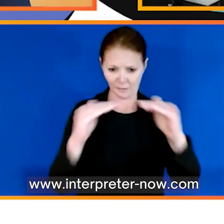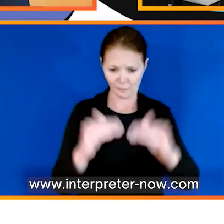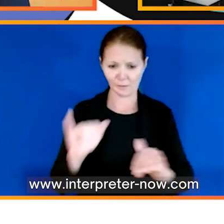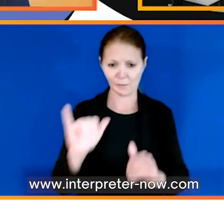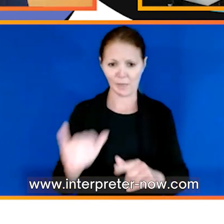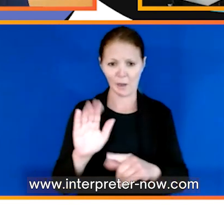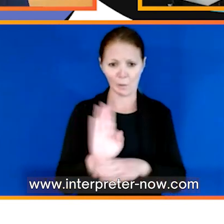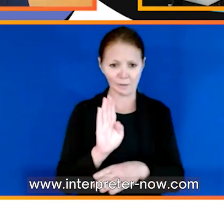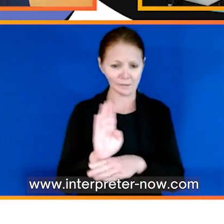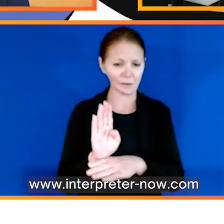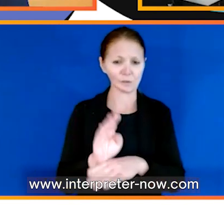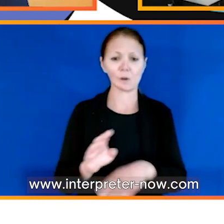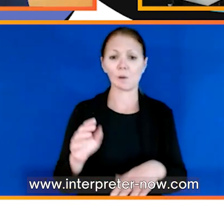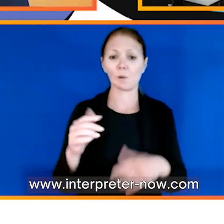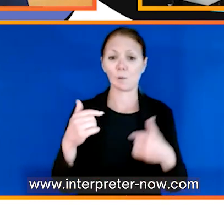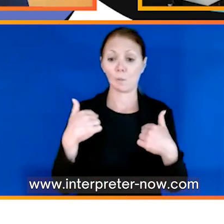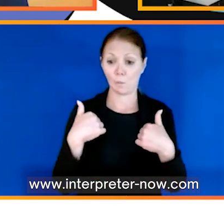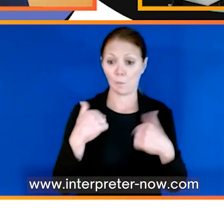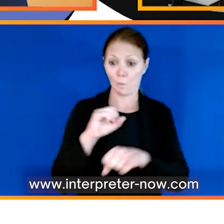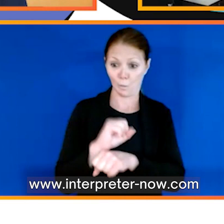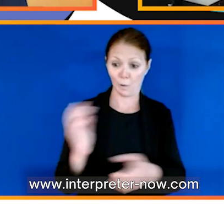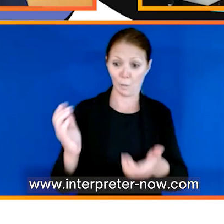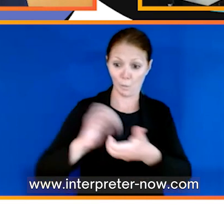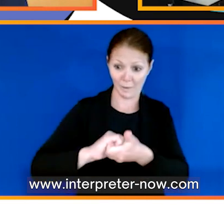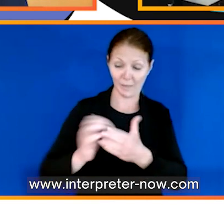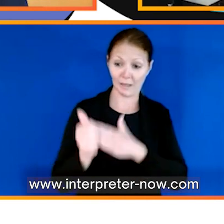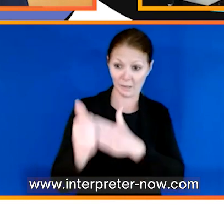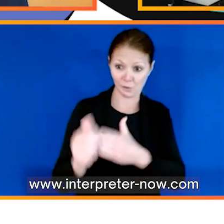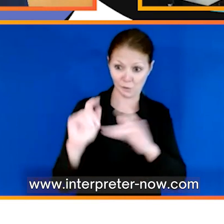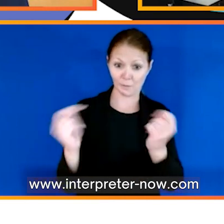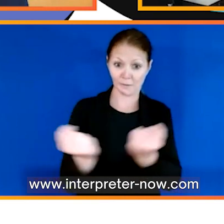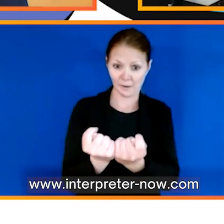When we work with leadership team, to really deepen their understanding of Diversity, Equity,